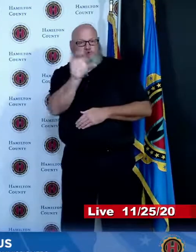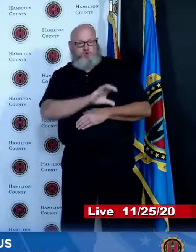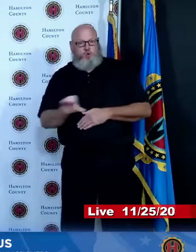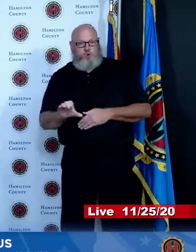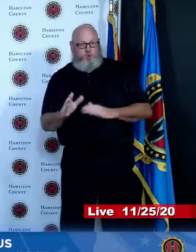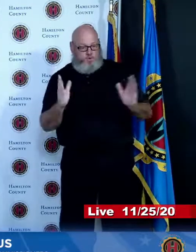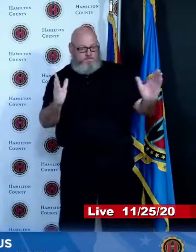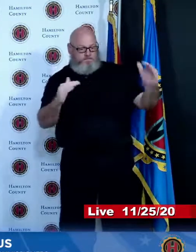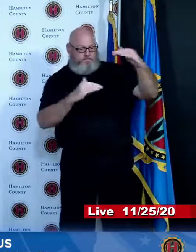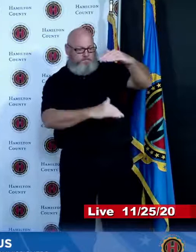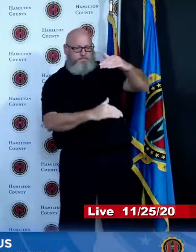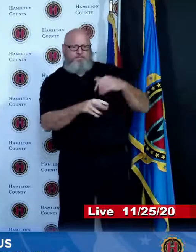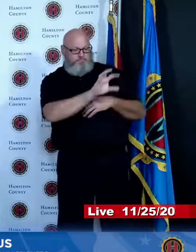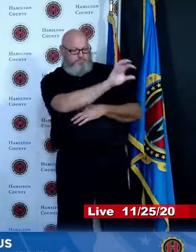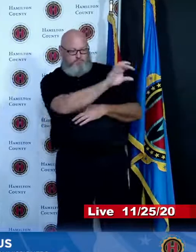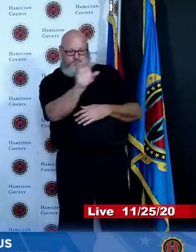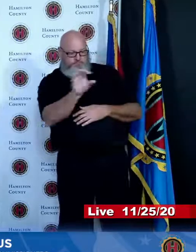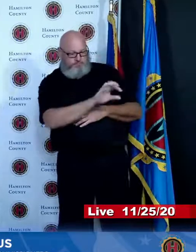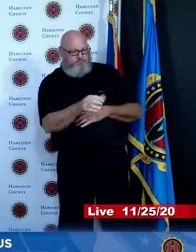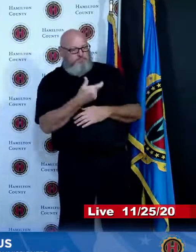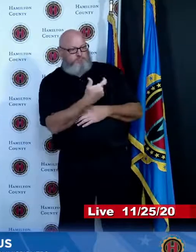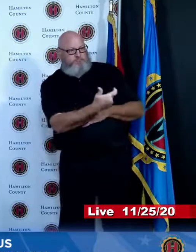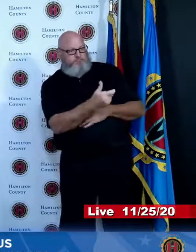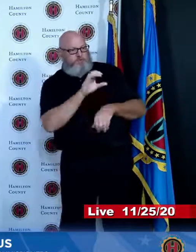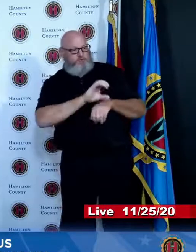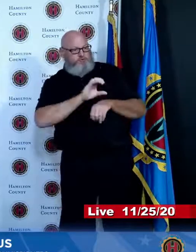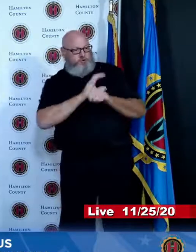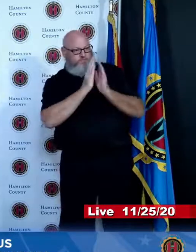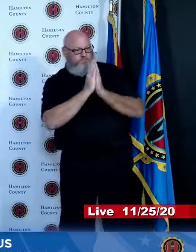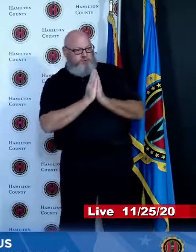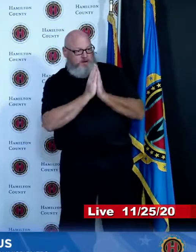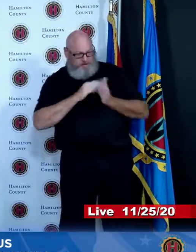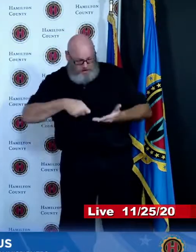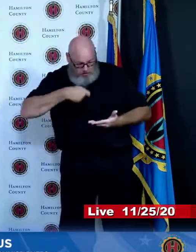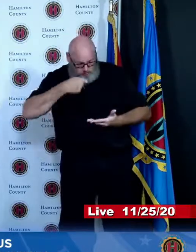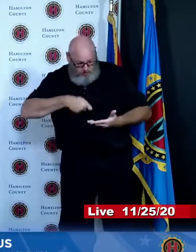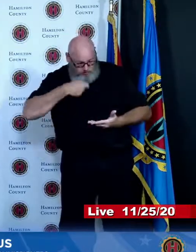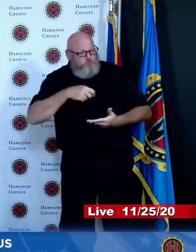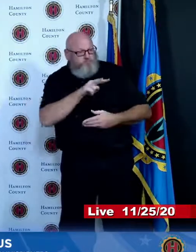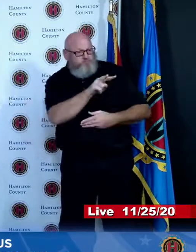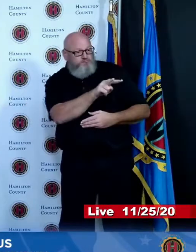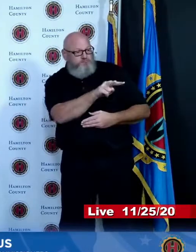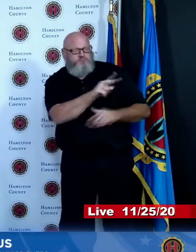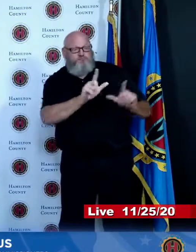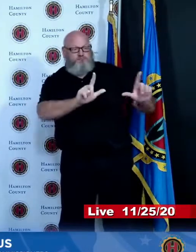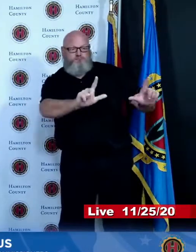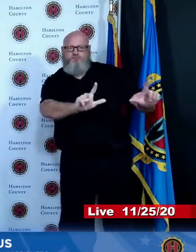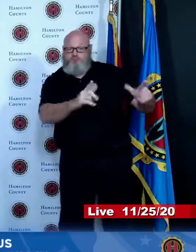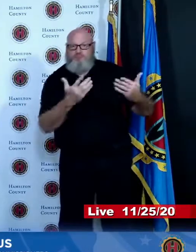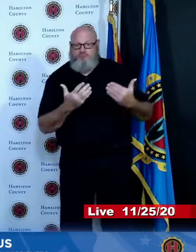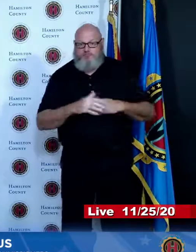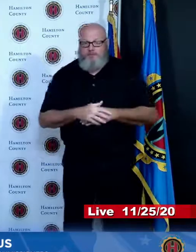grandchildren Bridget Doherty our communications director is attending a family zoom with her